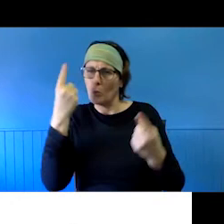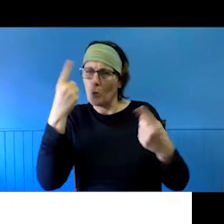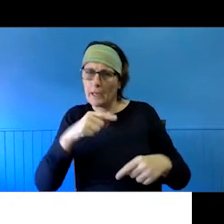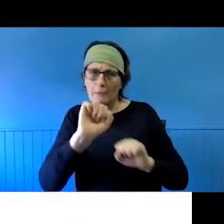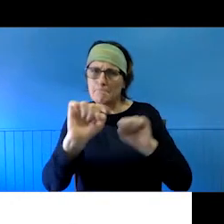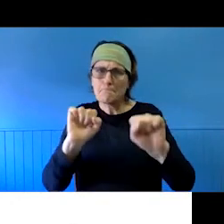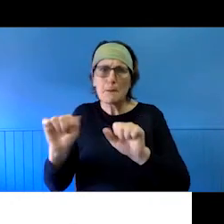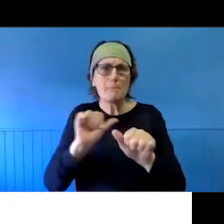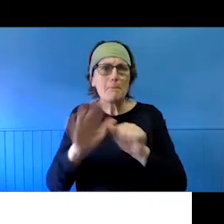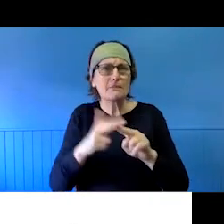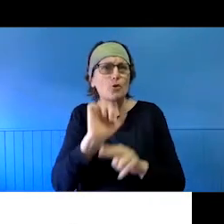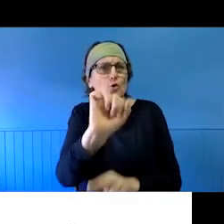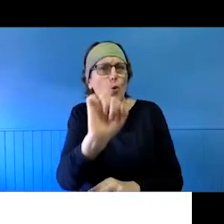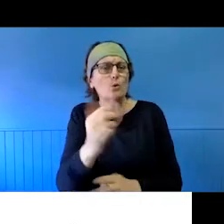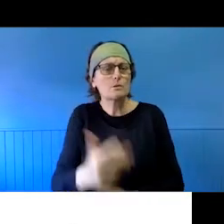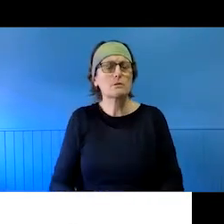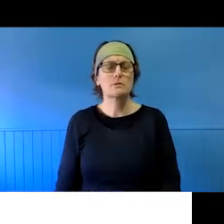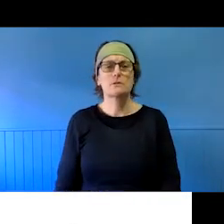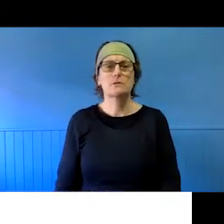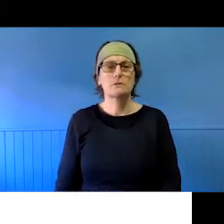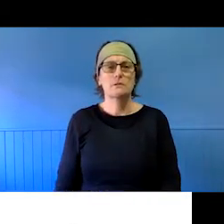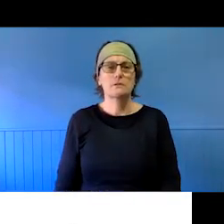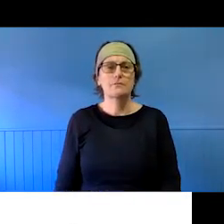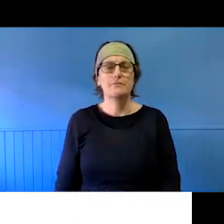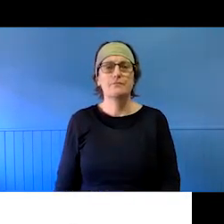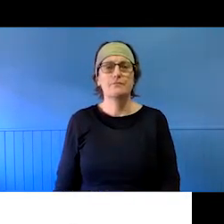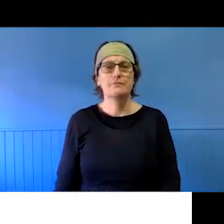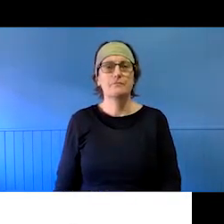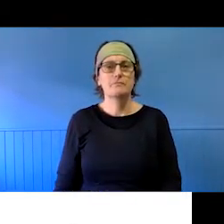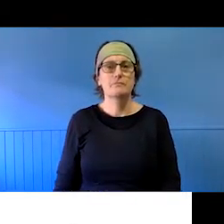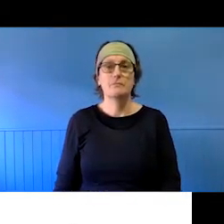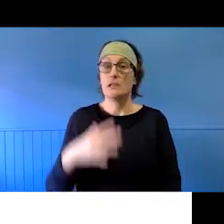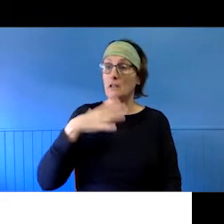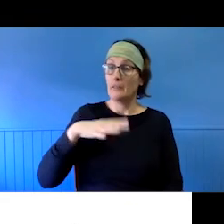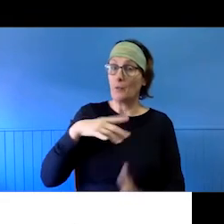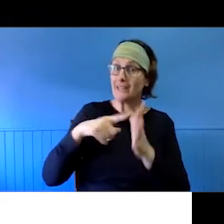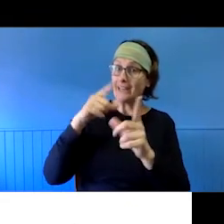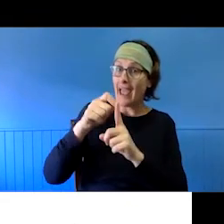your teaching scenario. They will need the app and also the directions for use.